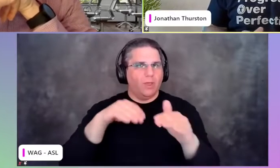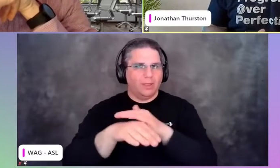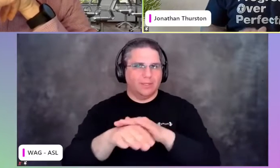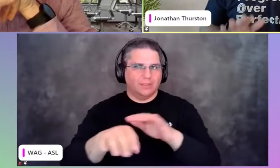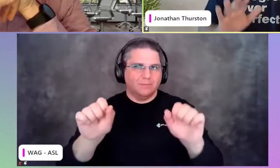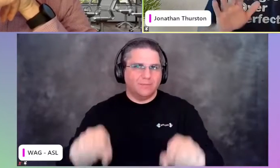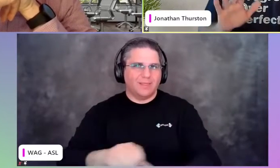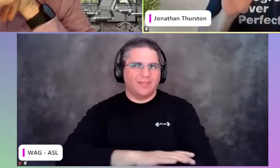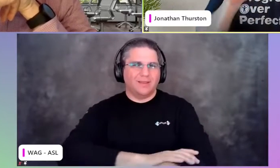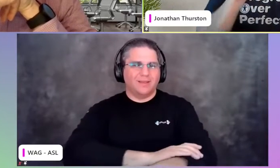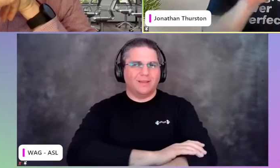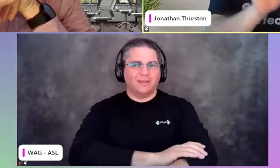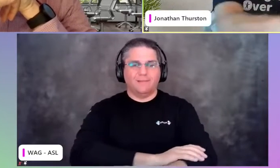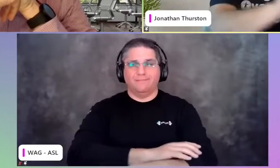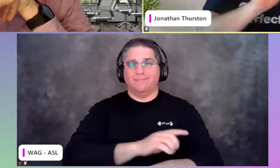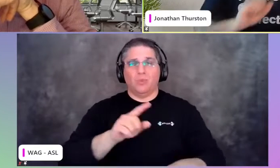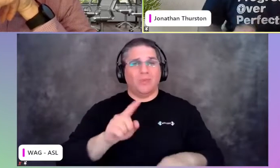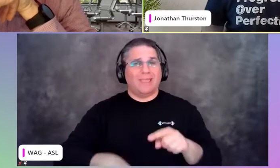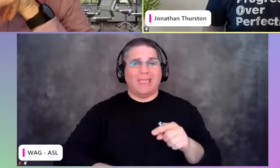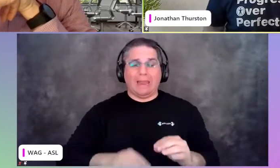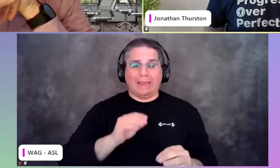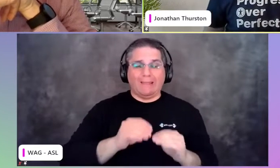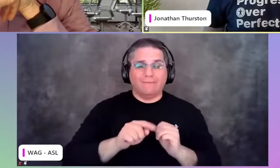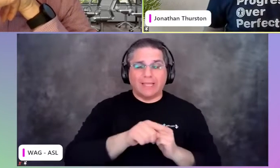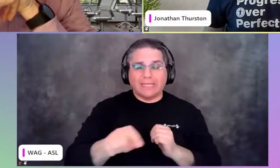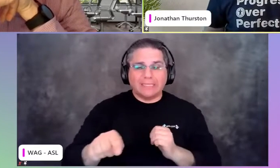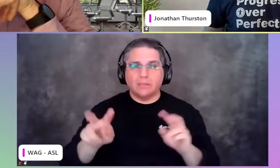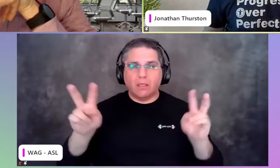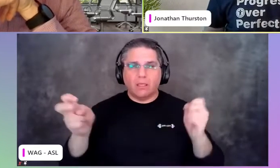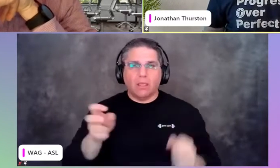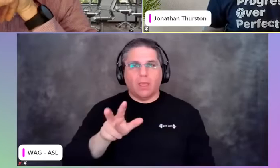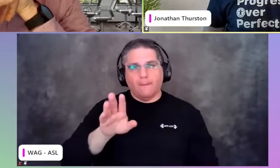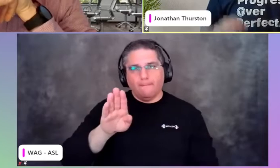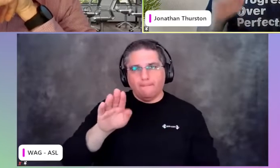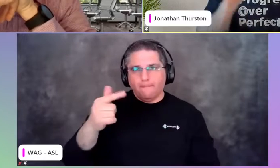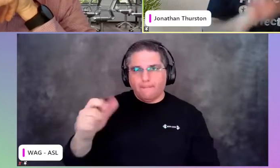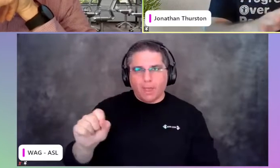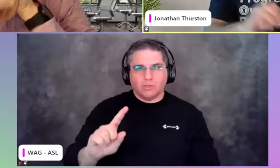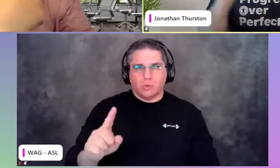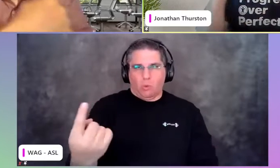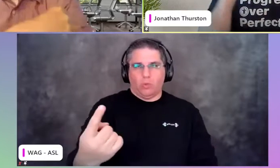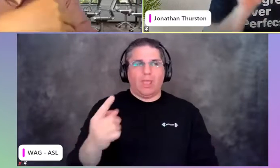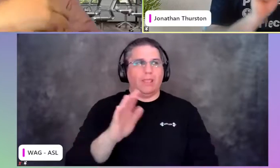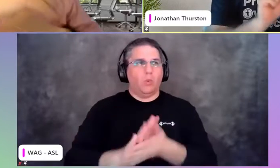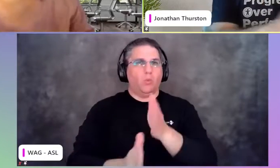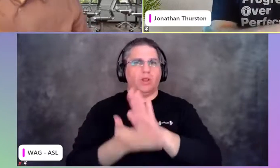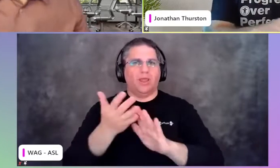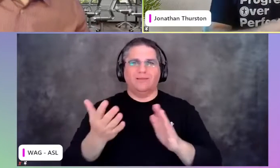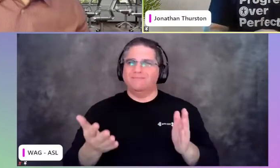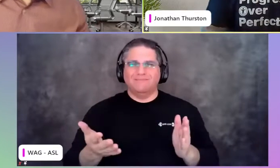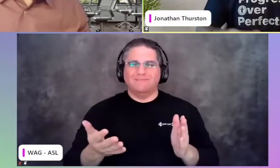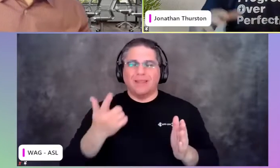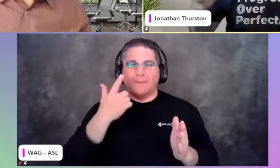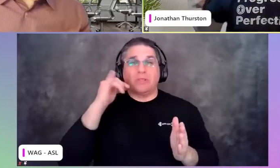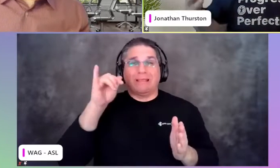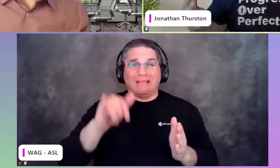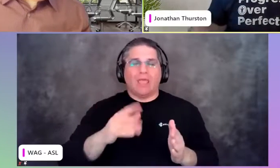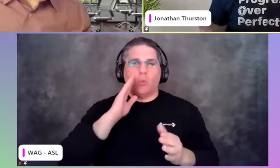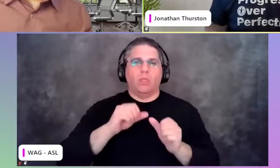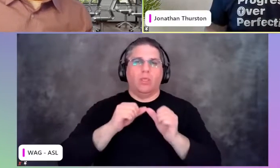really well rounded view, and I truly believe this is the right approach to accessibility? You can't just